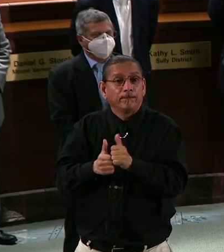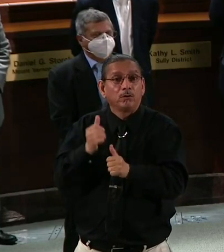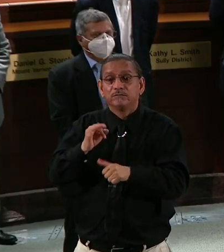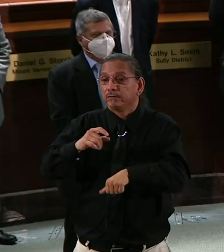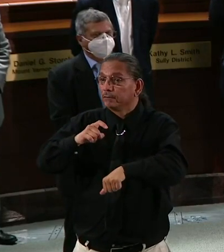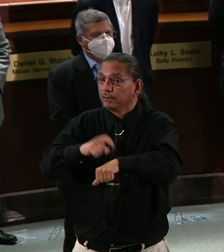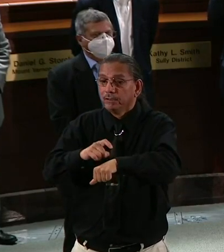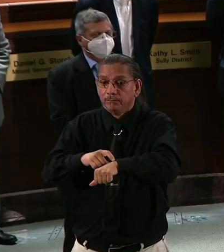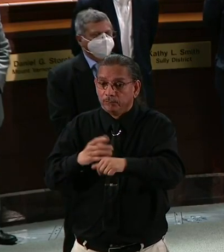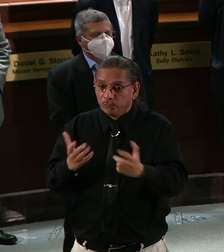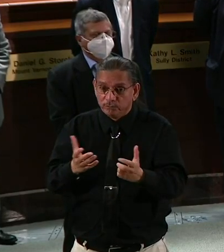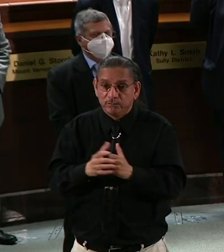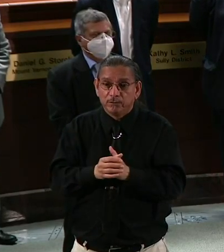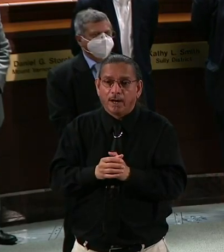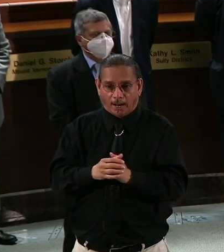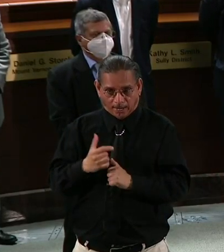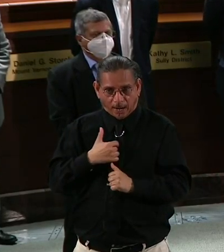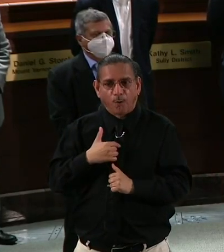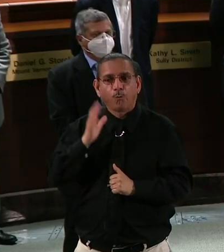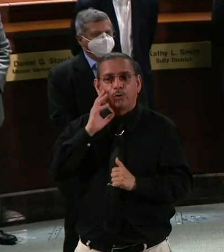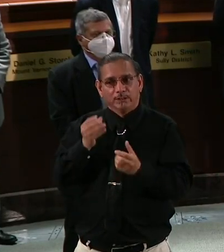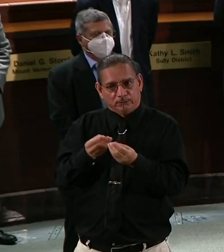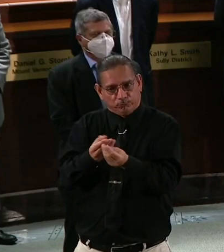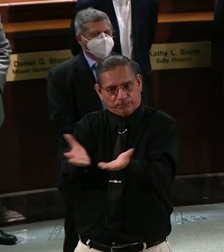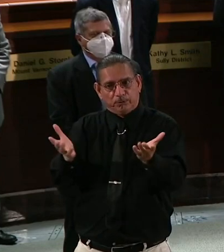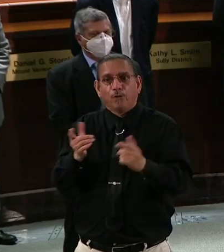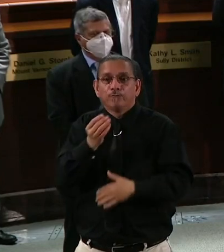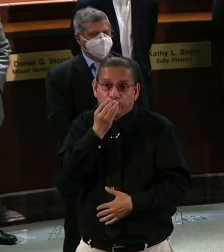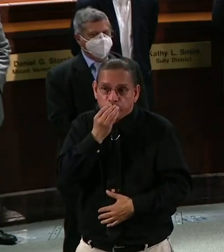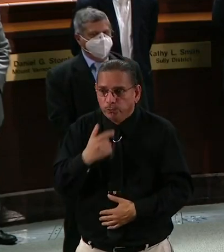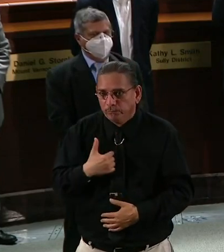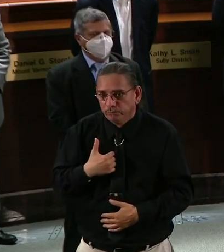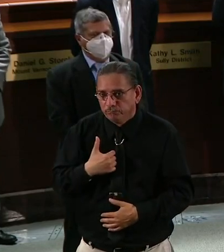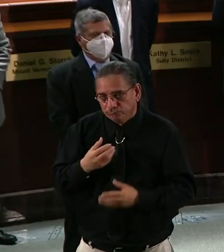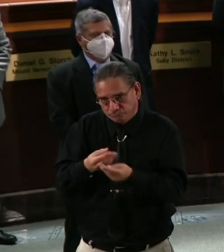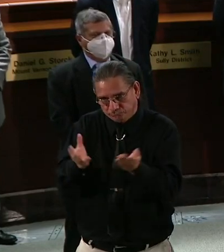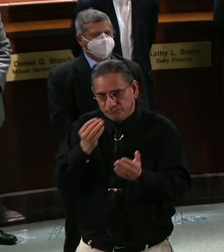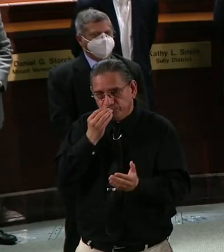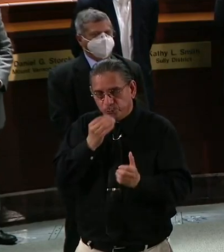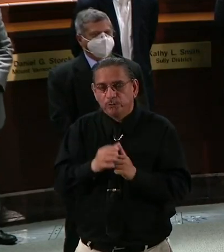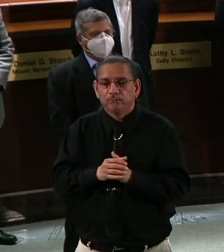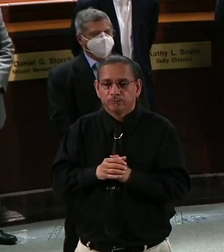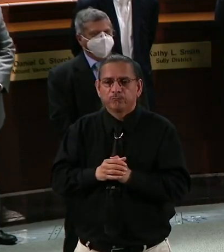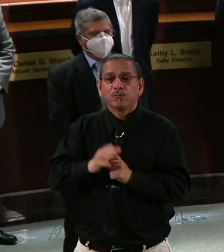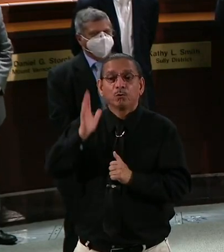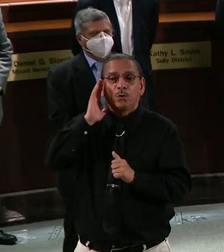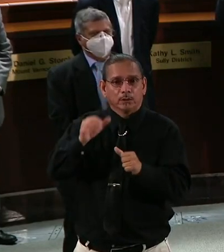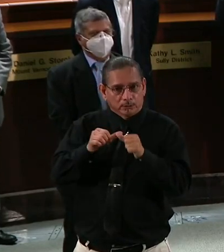TO BE AND ALL DONE THE PICKUP